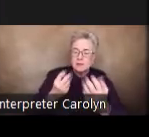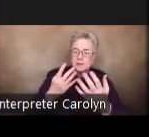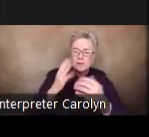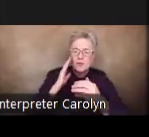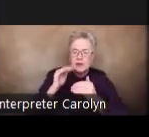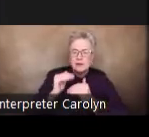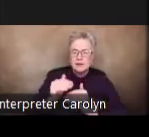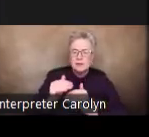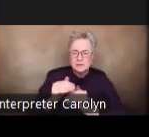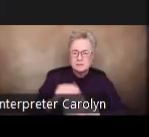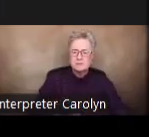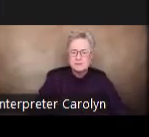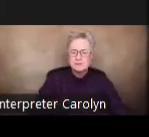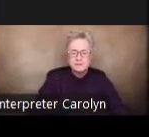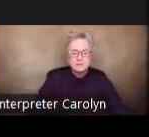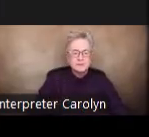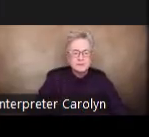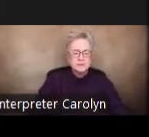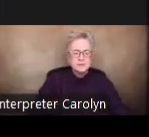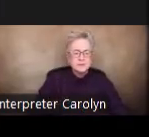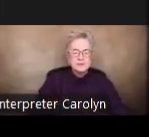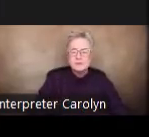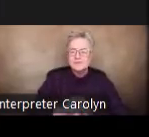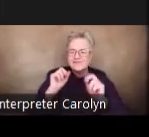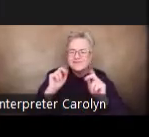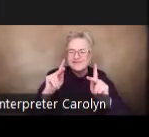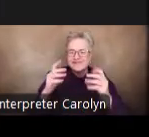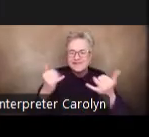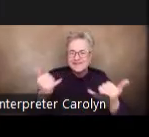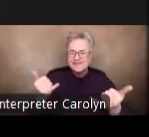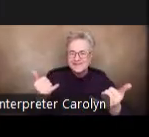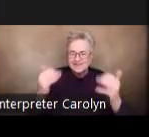Okay, so let's go through an example